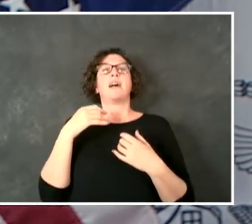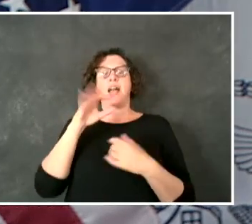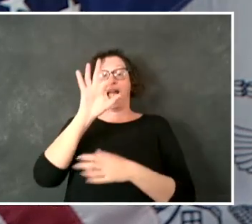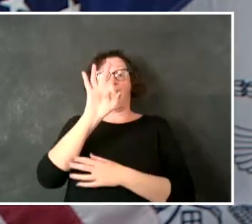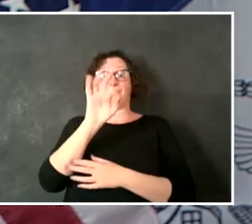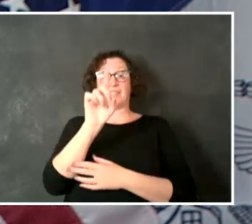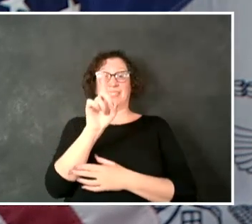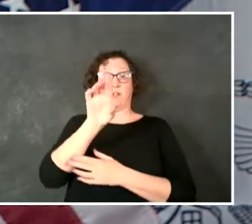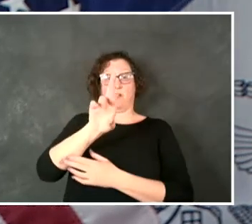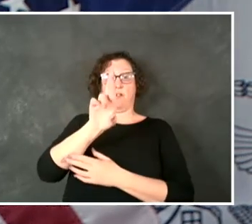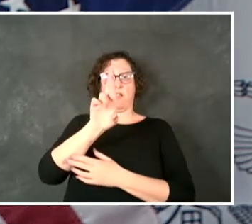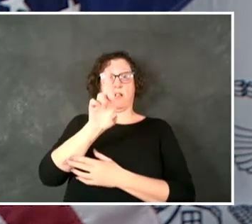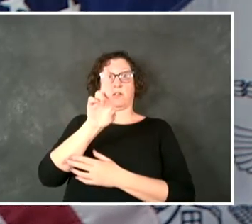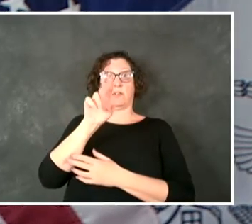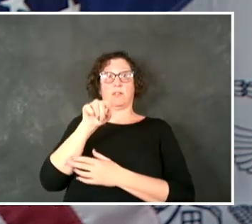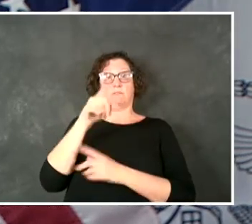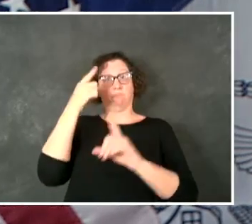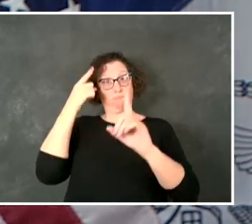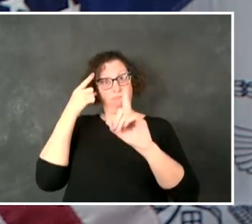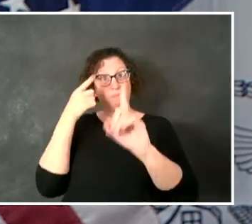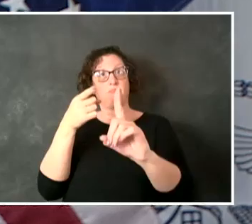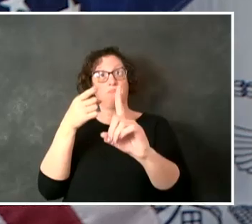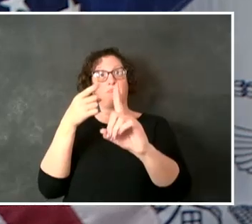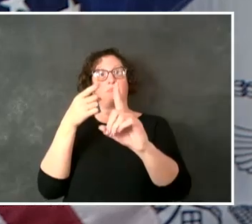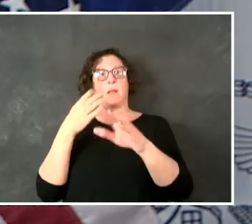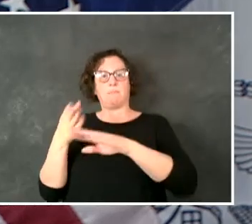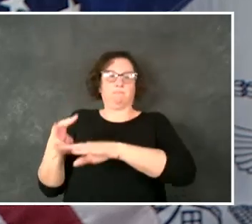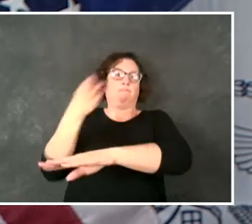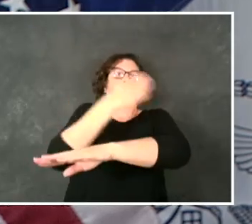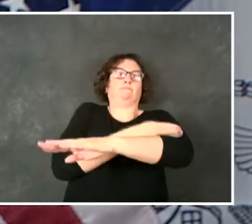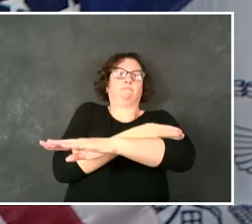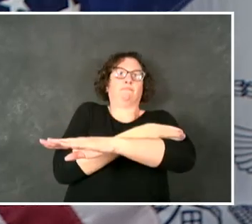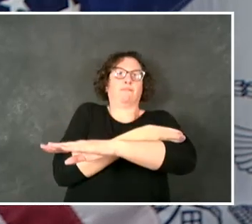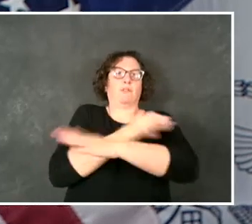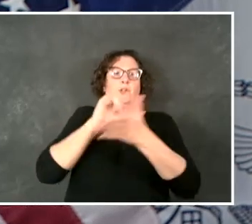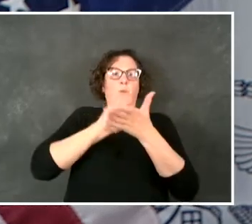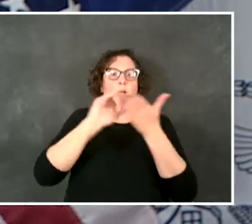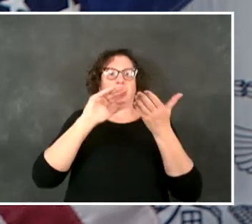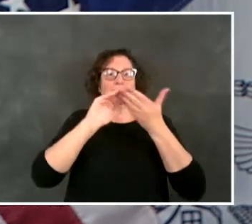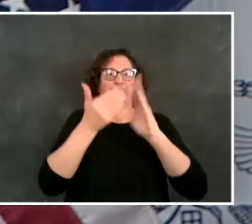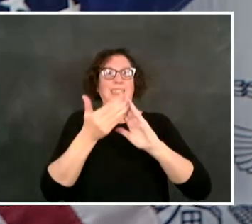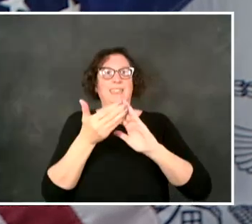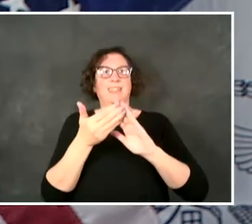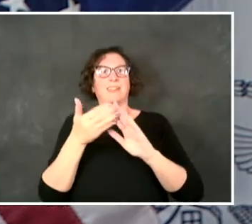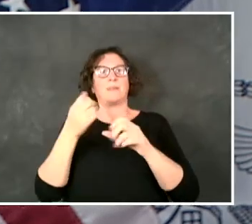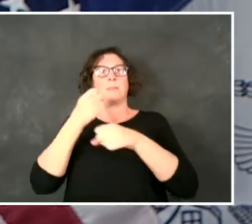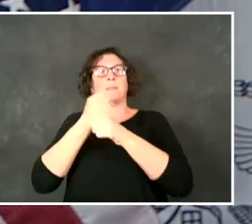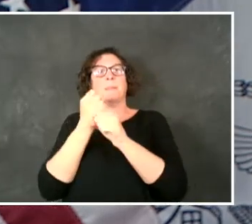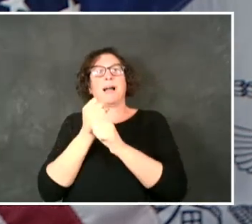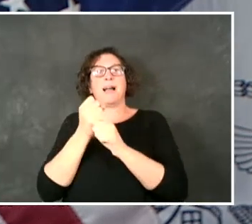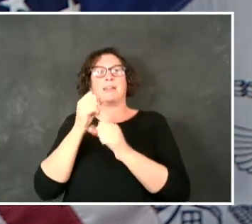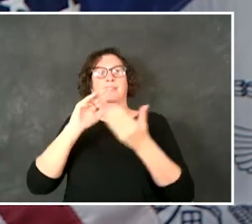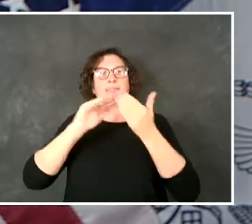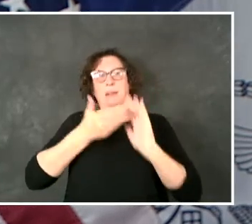ROOSEVELT. THEY WERE DEOVTED TO BRINGING US BACK BUT MAKING OUR SOCIETY